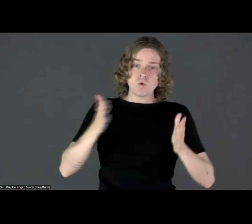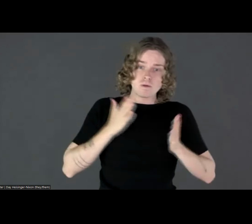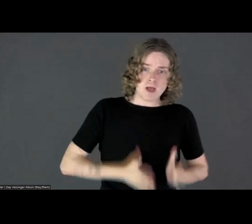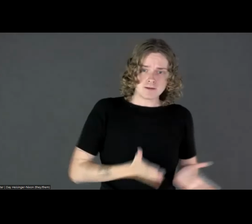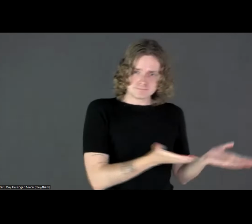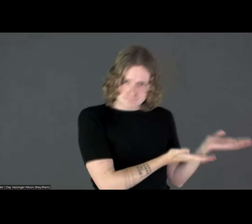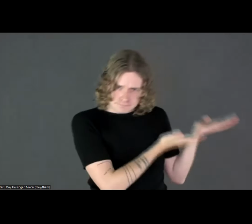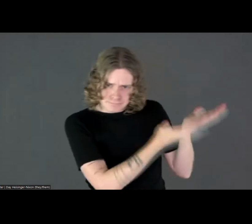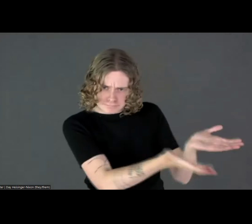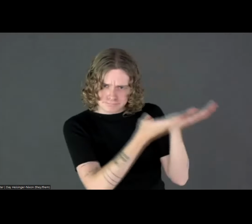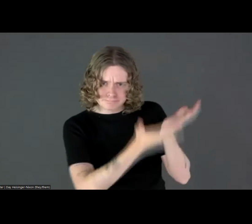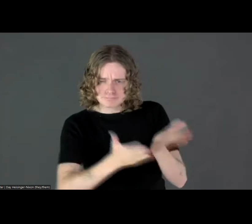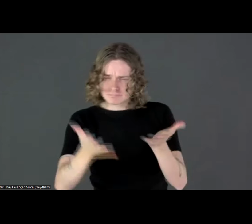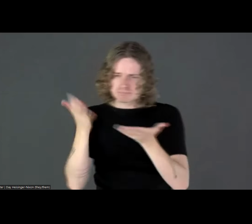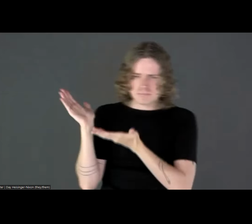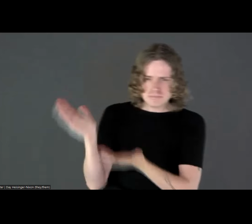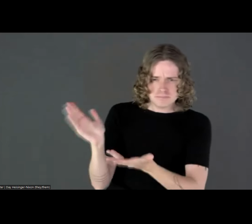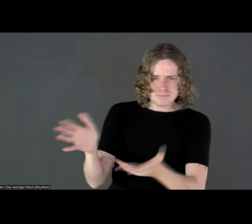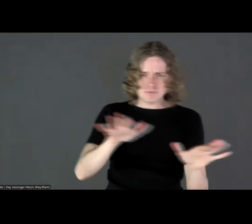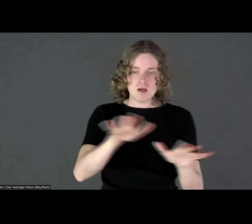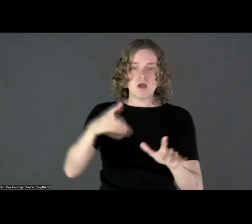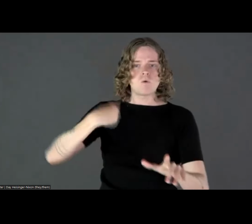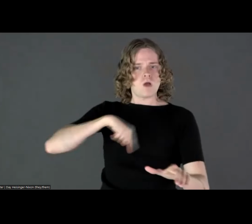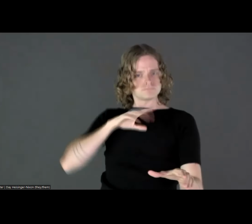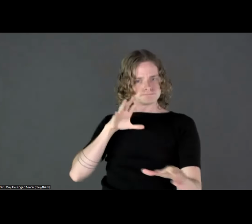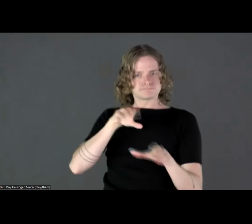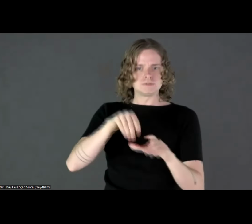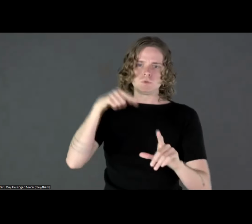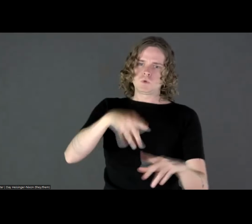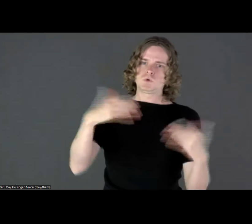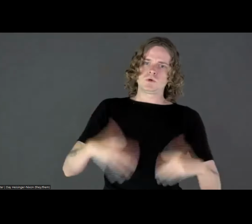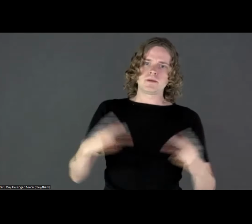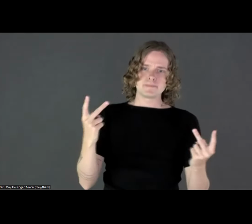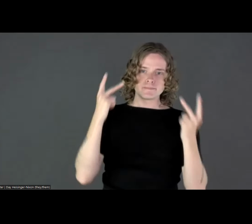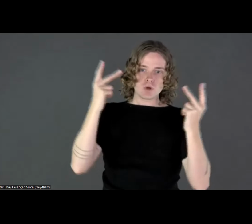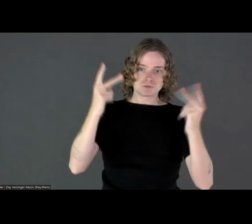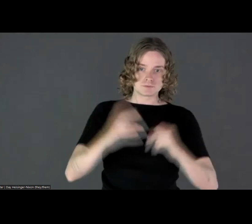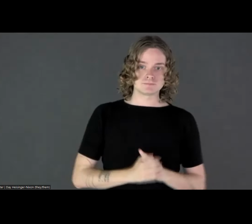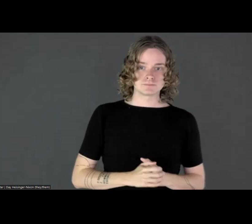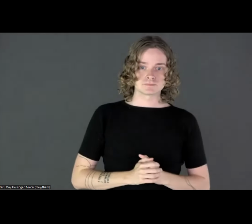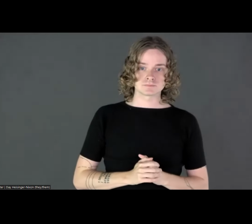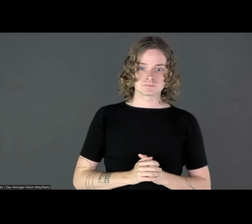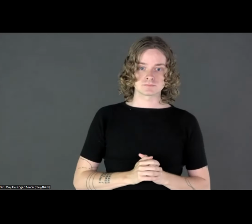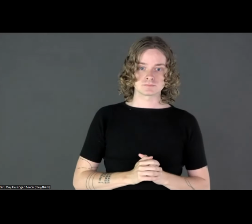Nations Convention on the Right of Persons With Disabilities. At a particular level, knowledge,